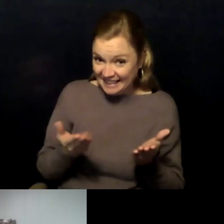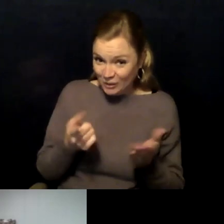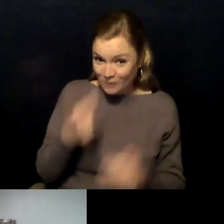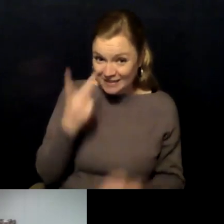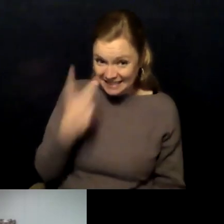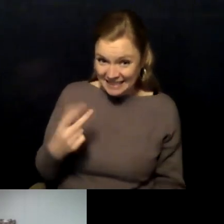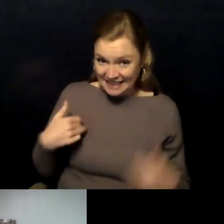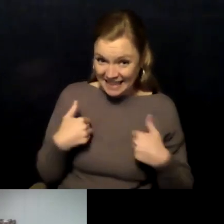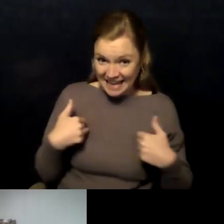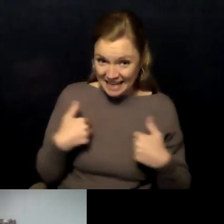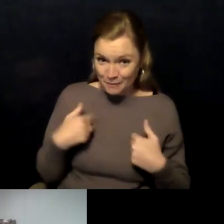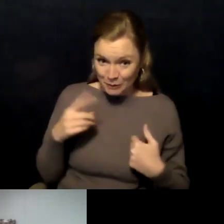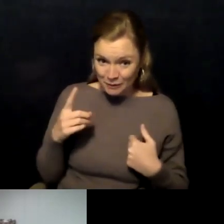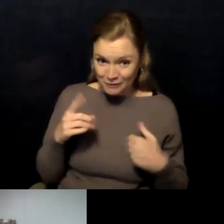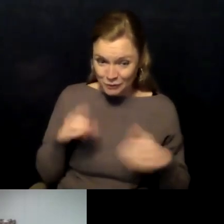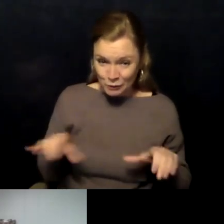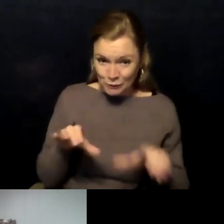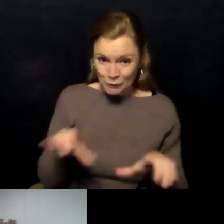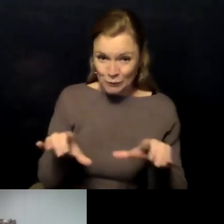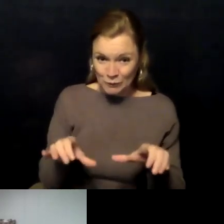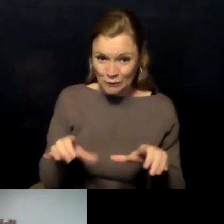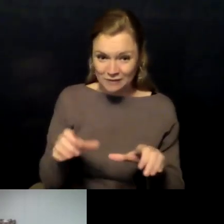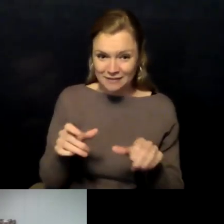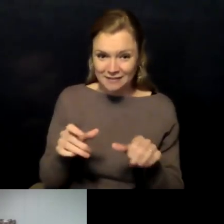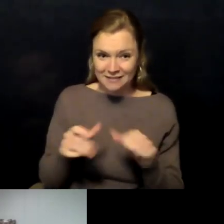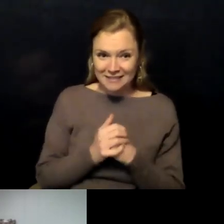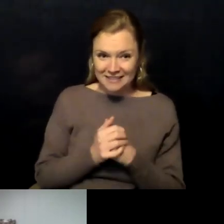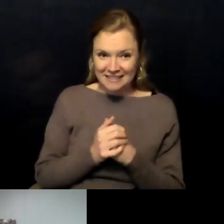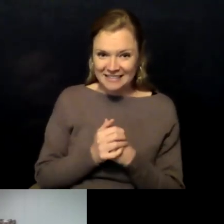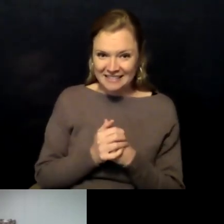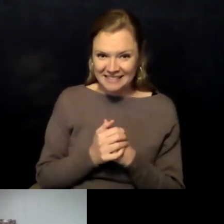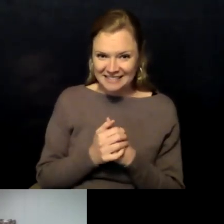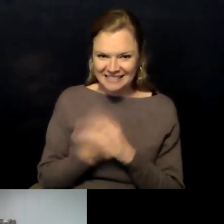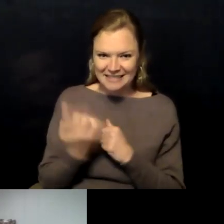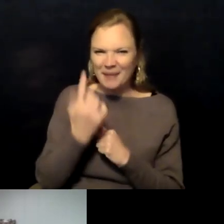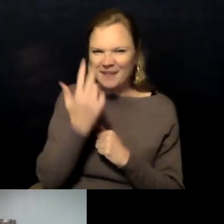experience with an animal